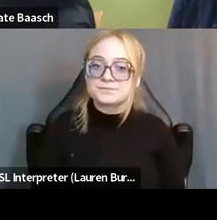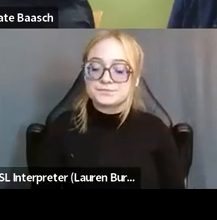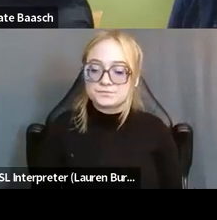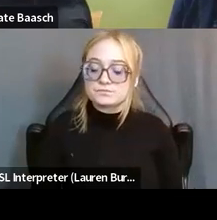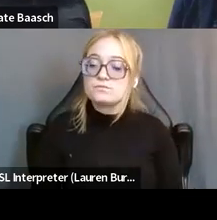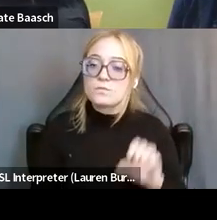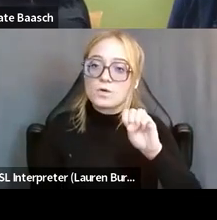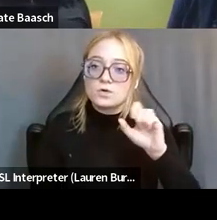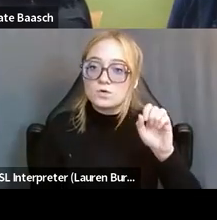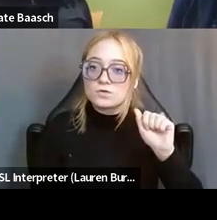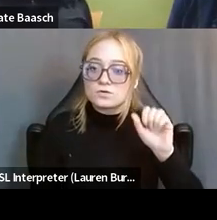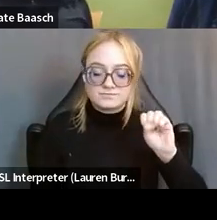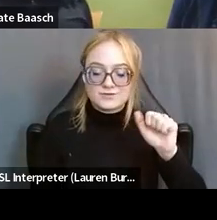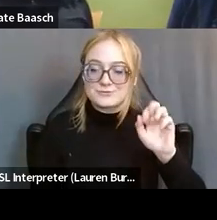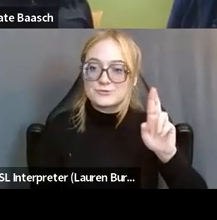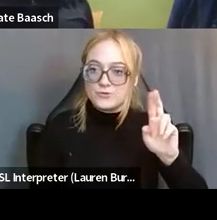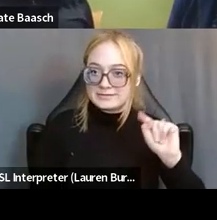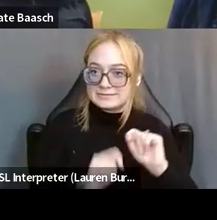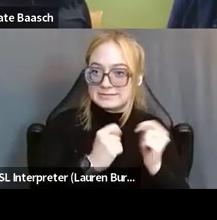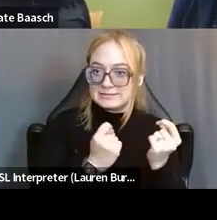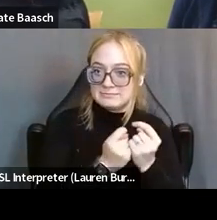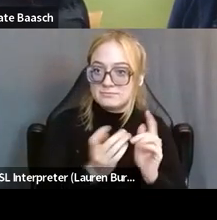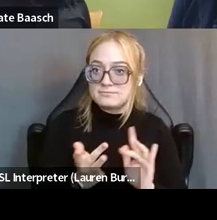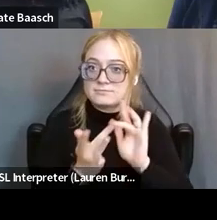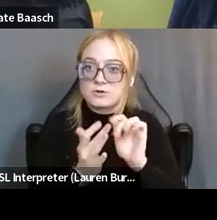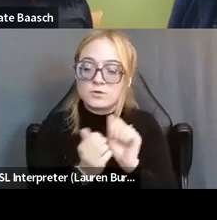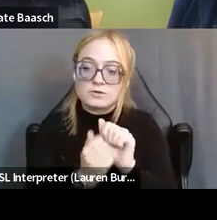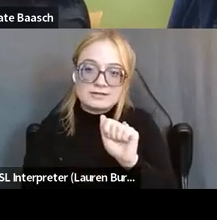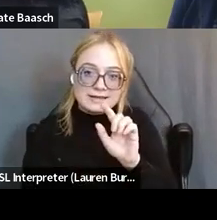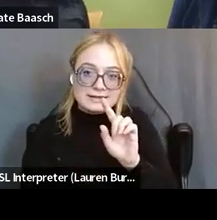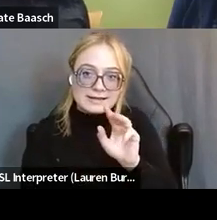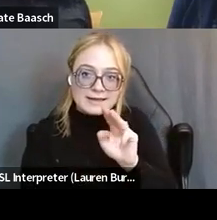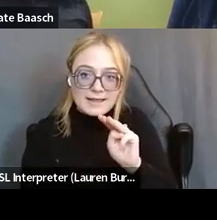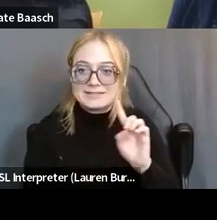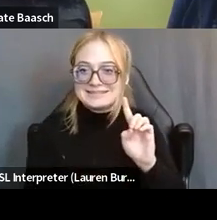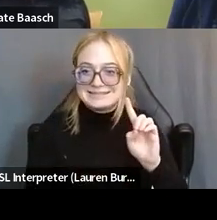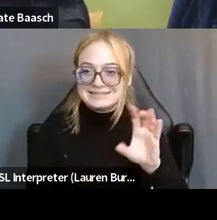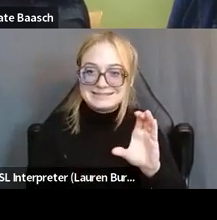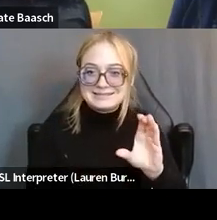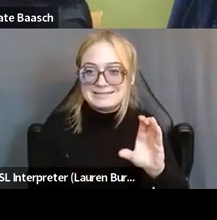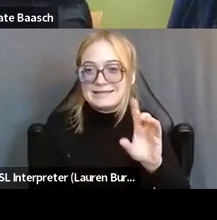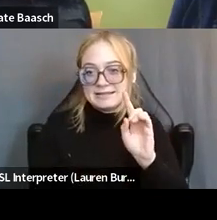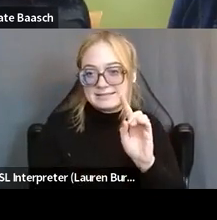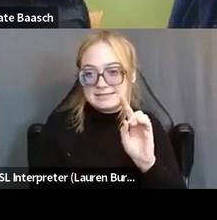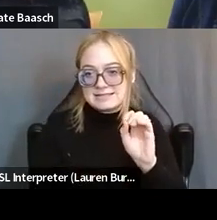the SOAR team got in contact with the ADM and DC downtown and they actually set up a meeting